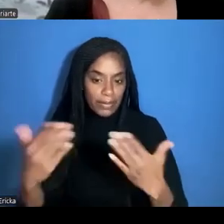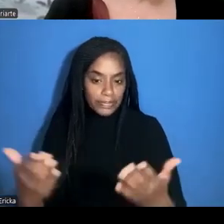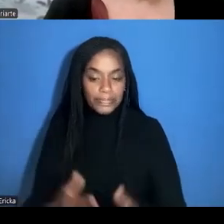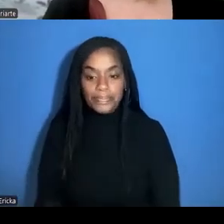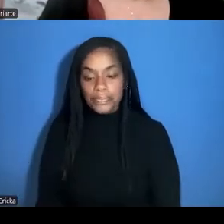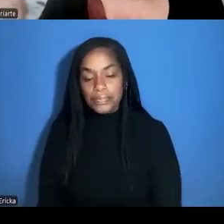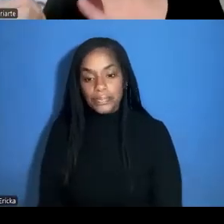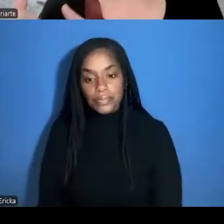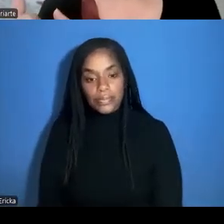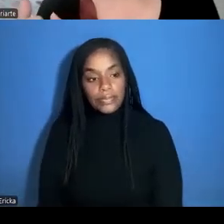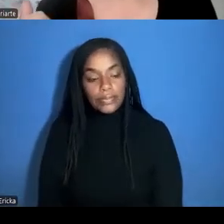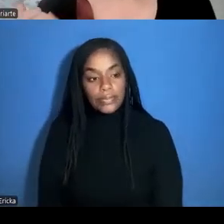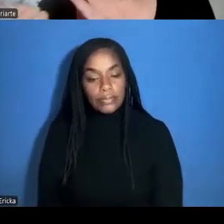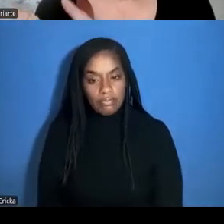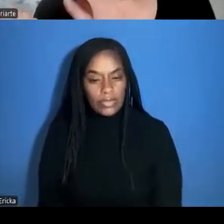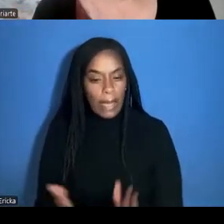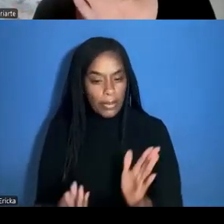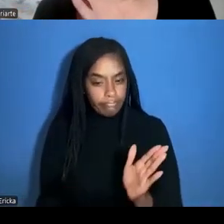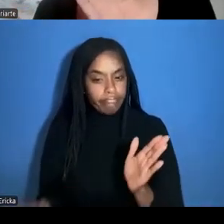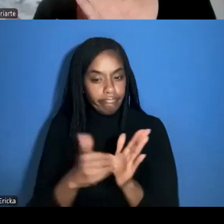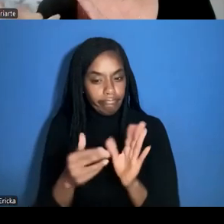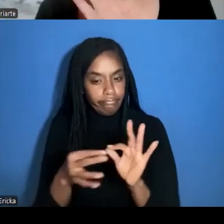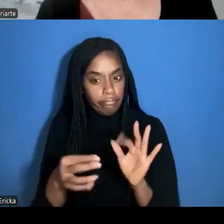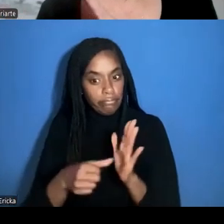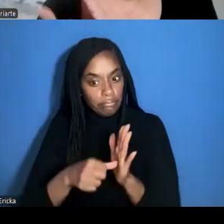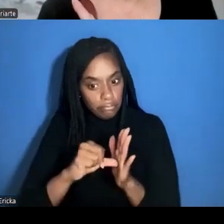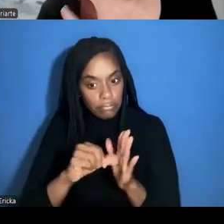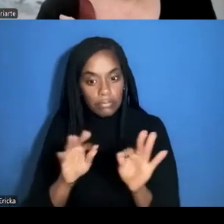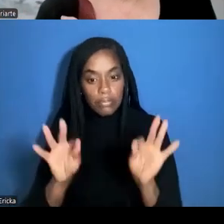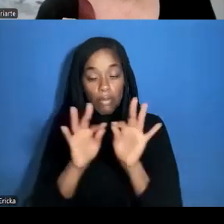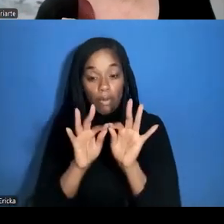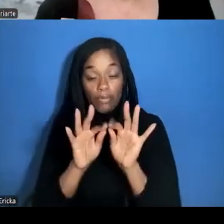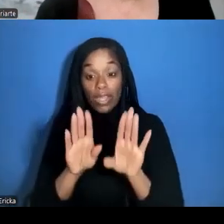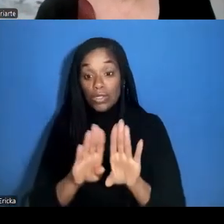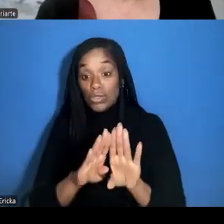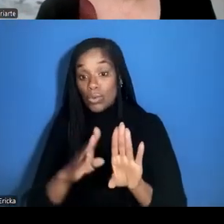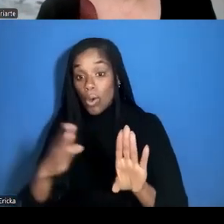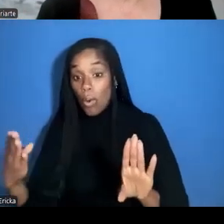So let me repeat this is really important. In order to open up an Able account,